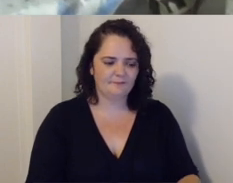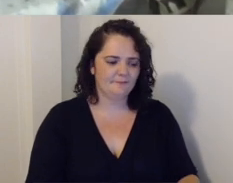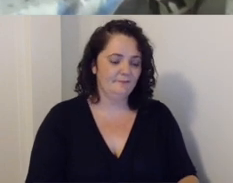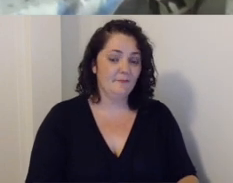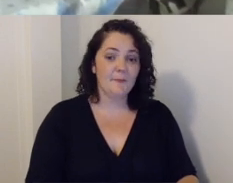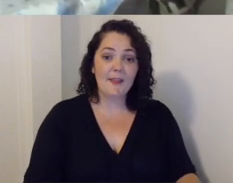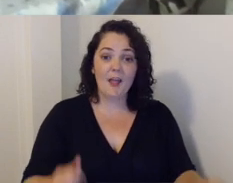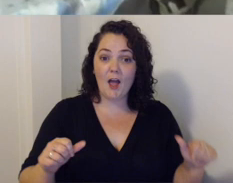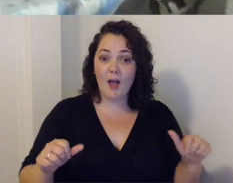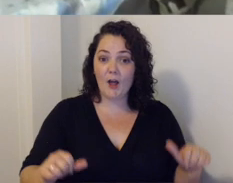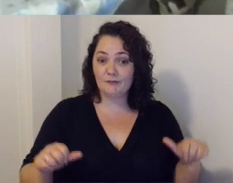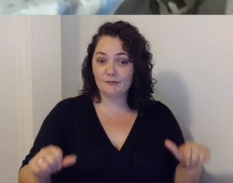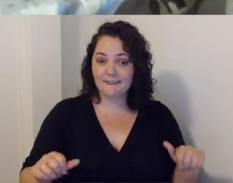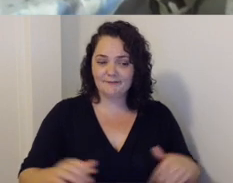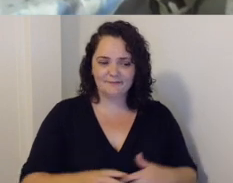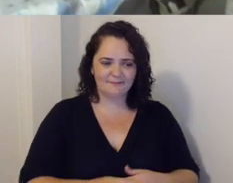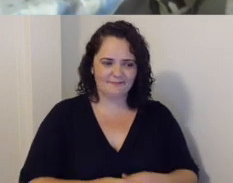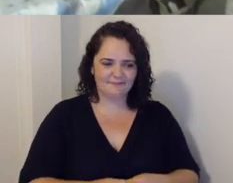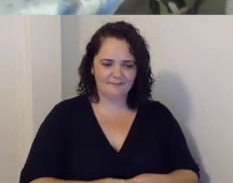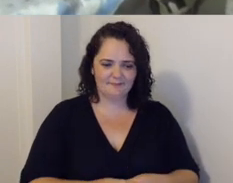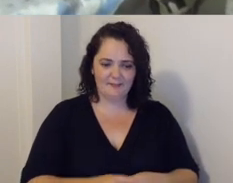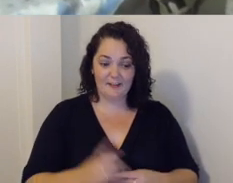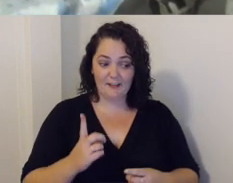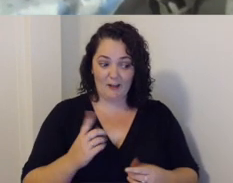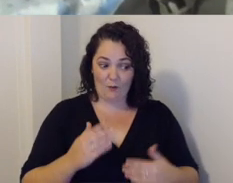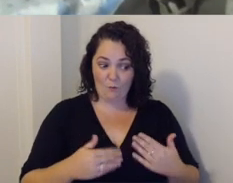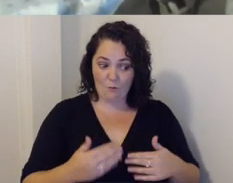alright y'all, we're in the home stretch now